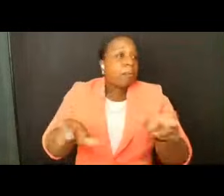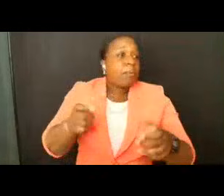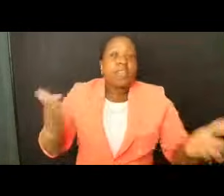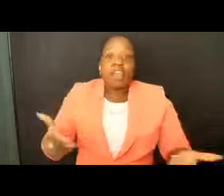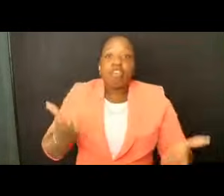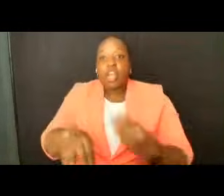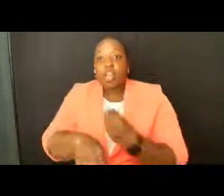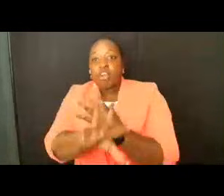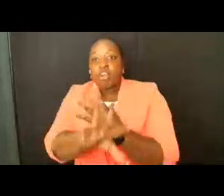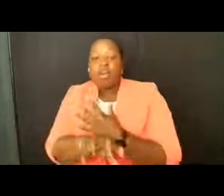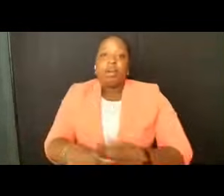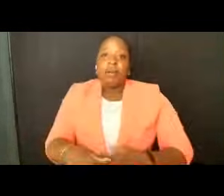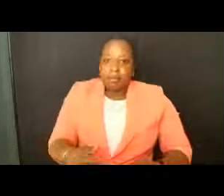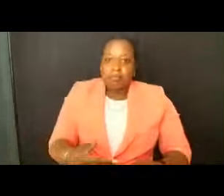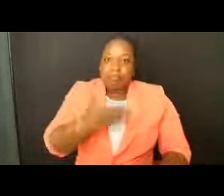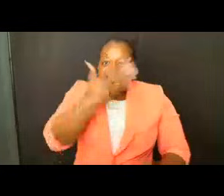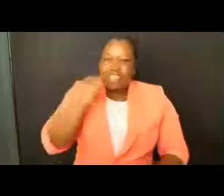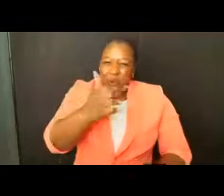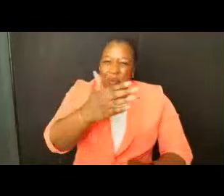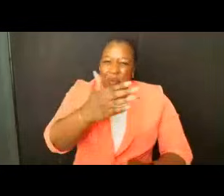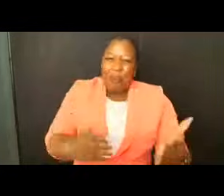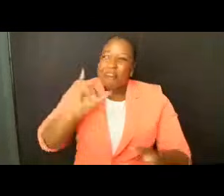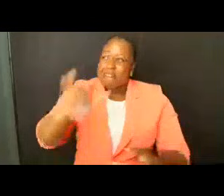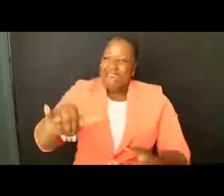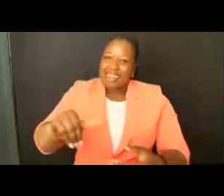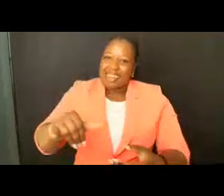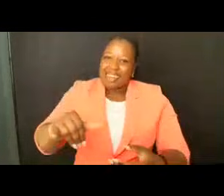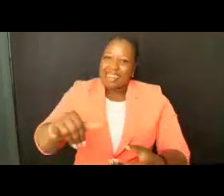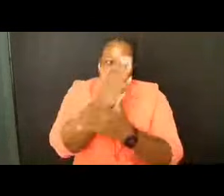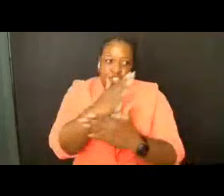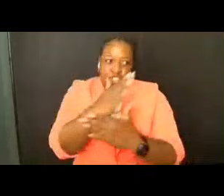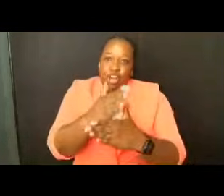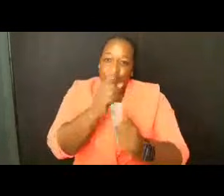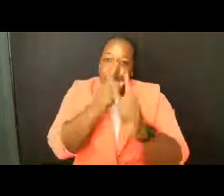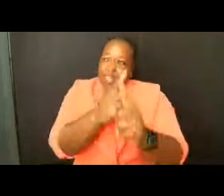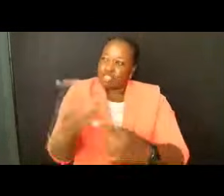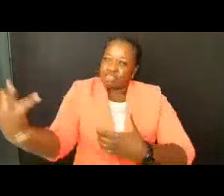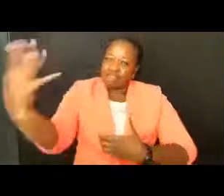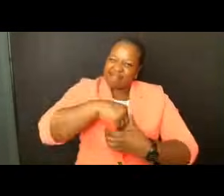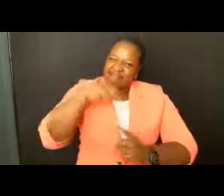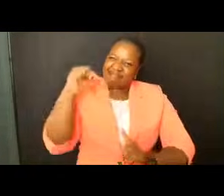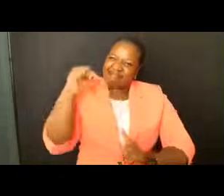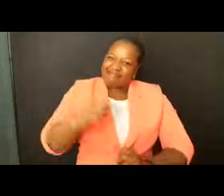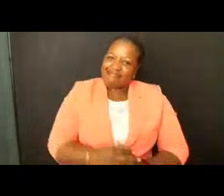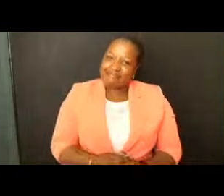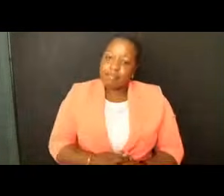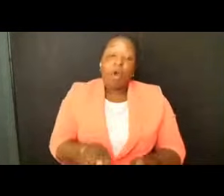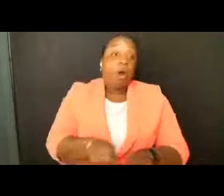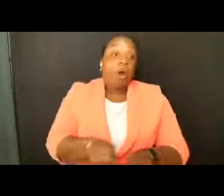because you're part of that shared mission. I also want to let people know just if I